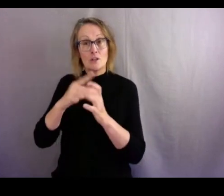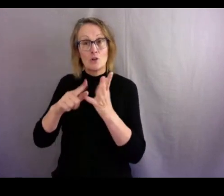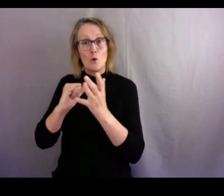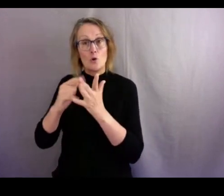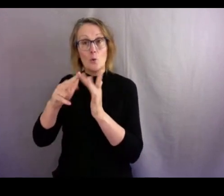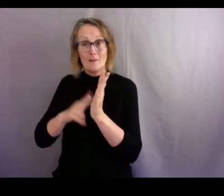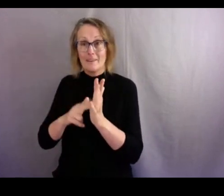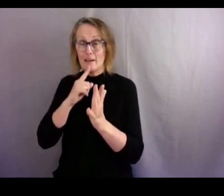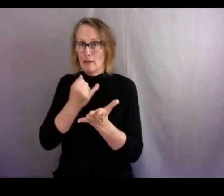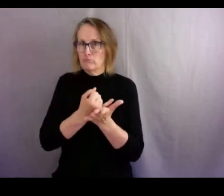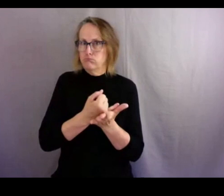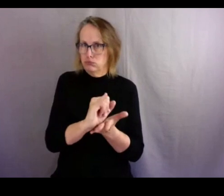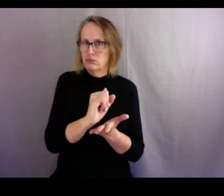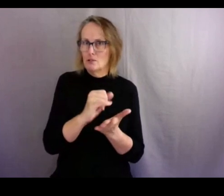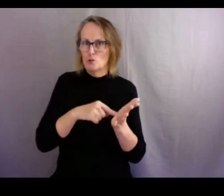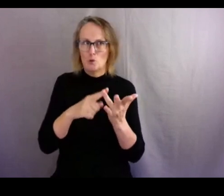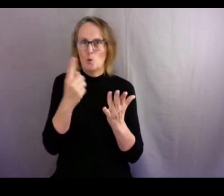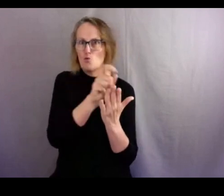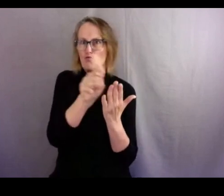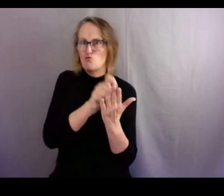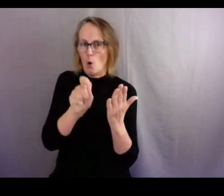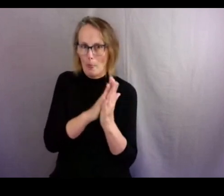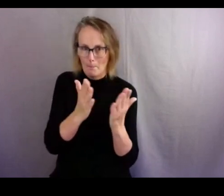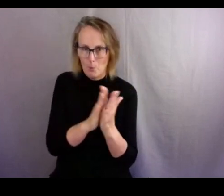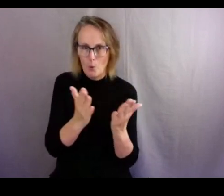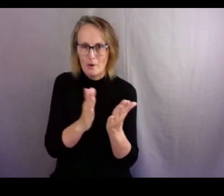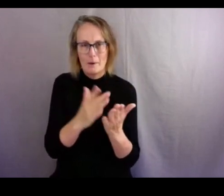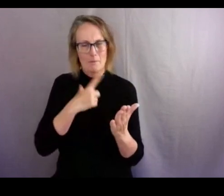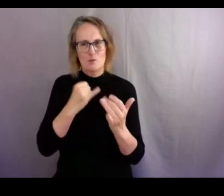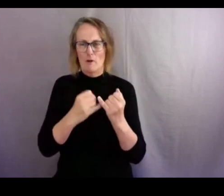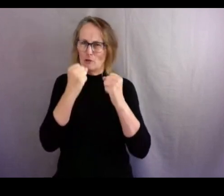and he was coming back from every travel with a love story.